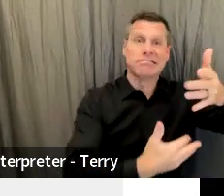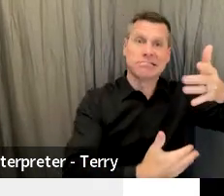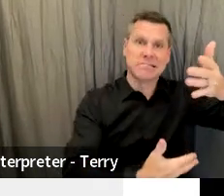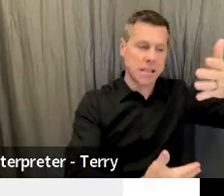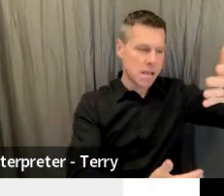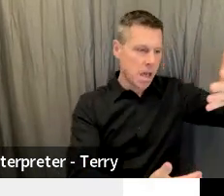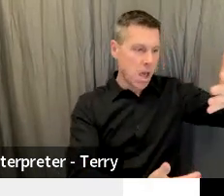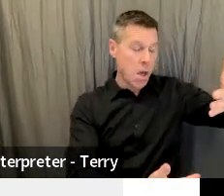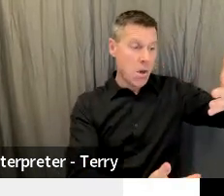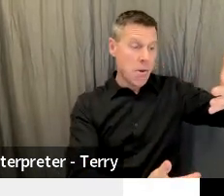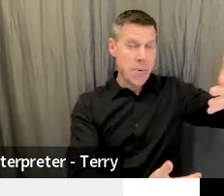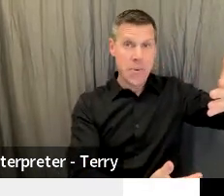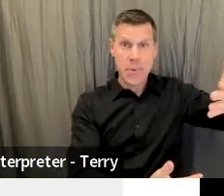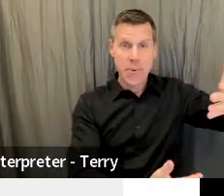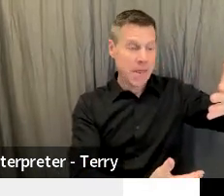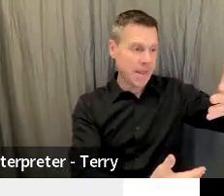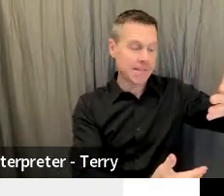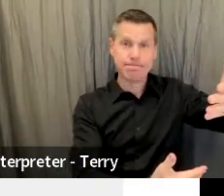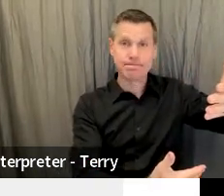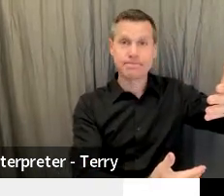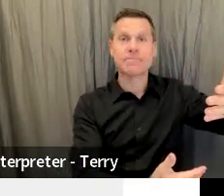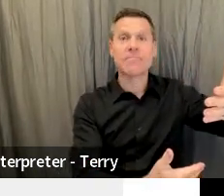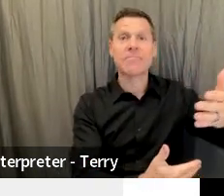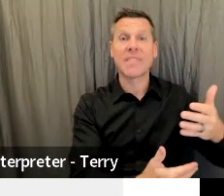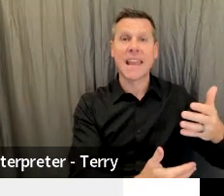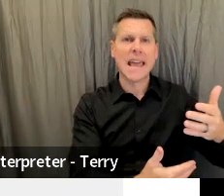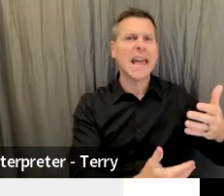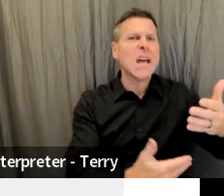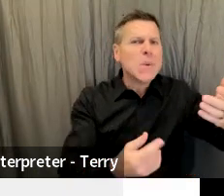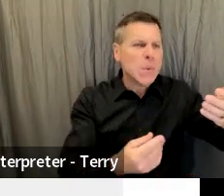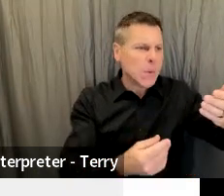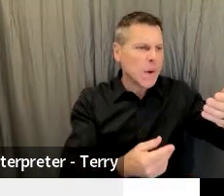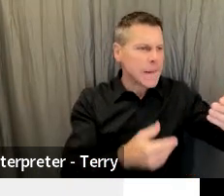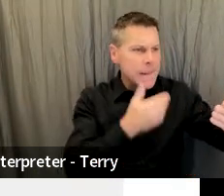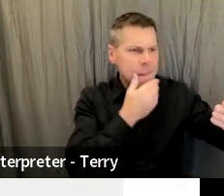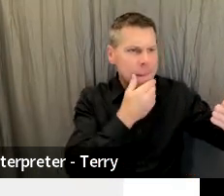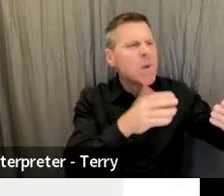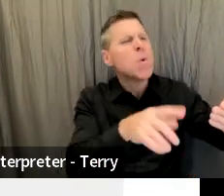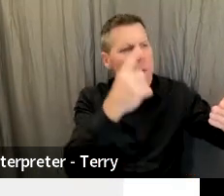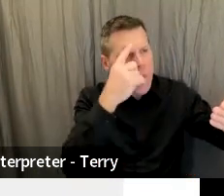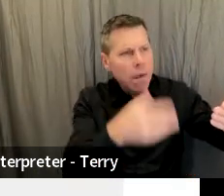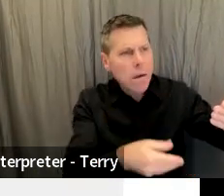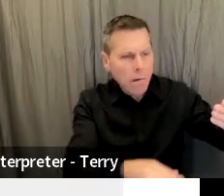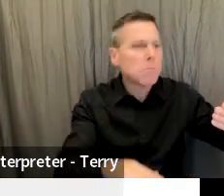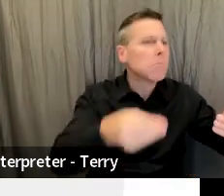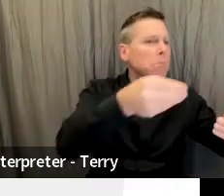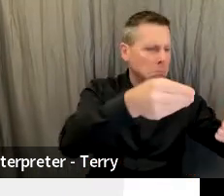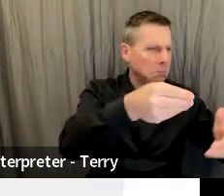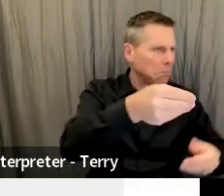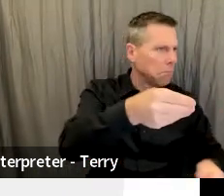at first we all started kind of organizing it, and I think we were